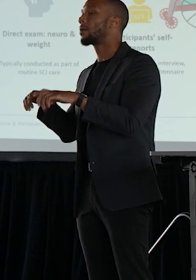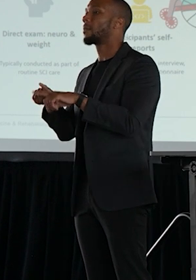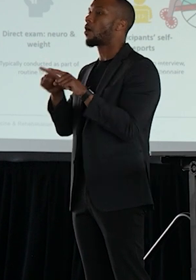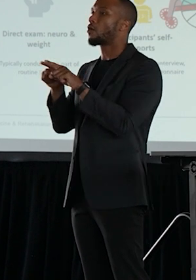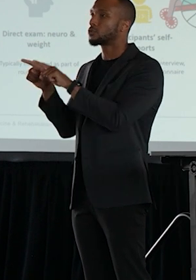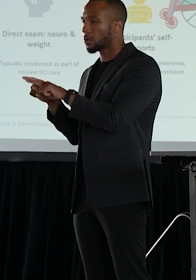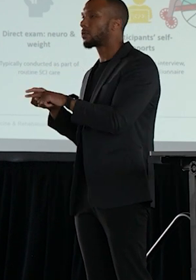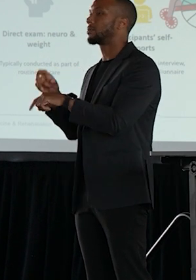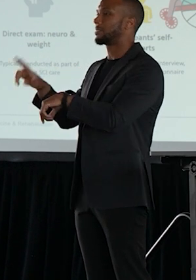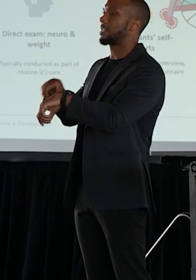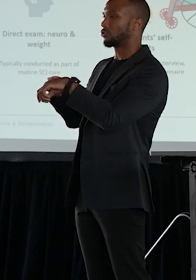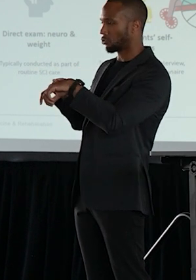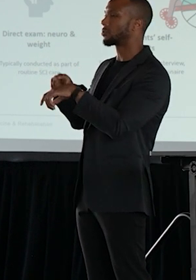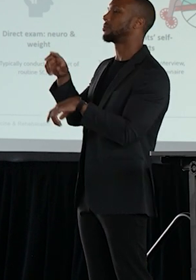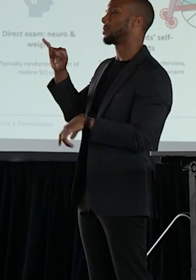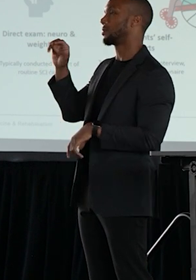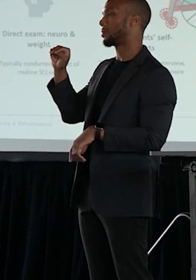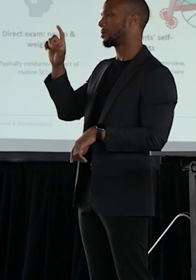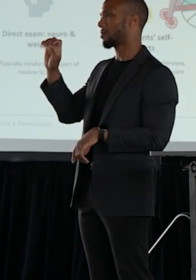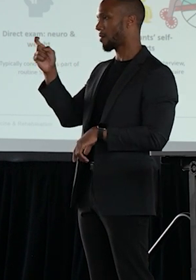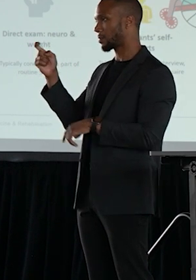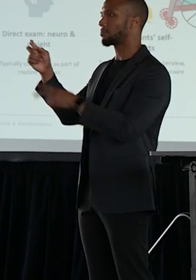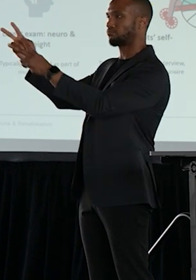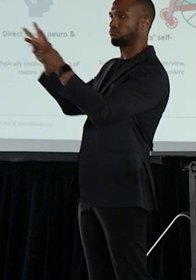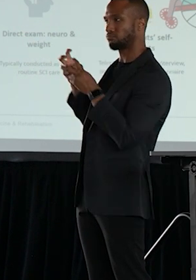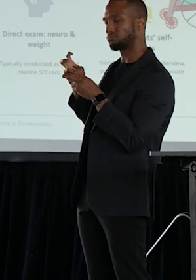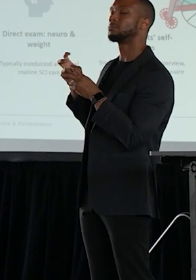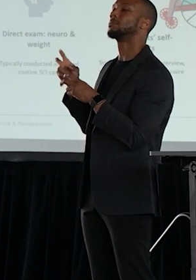national death index to get there, to understand their